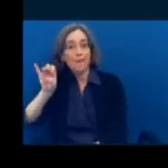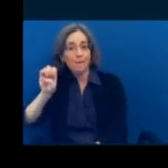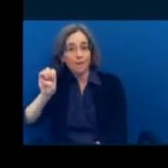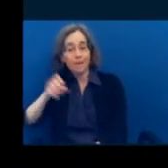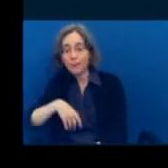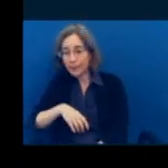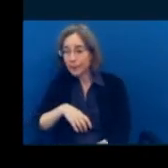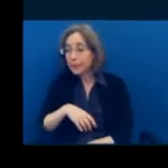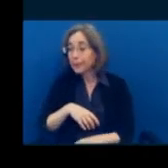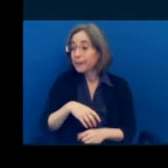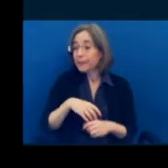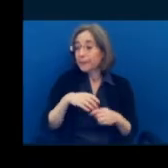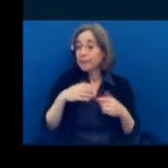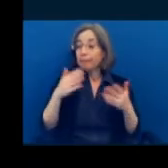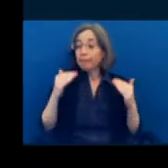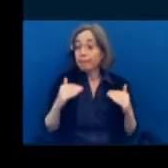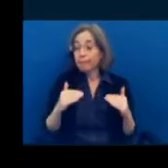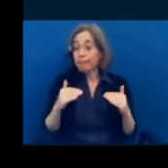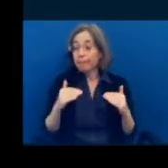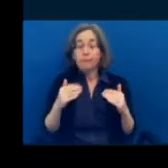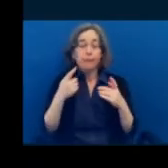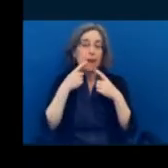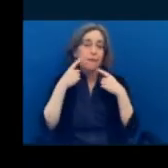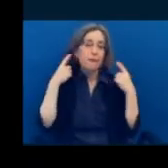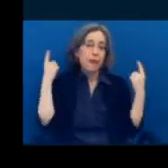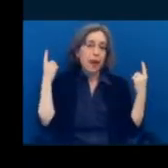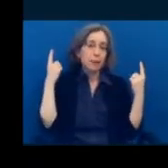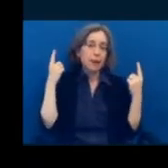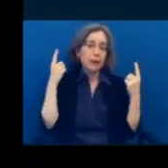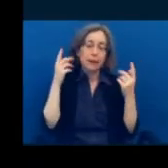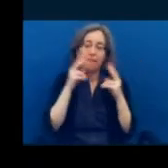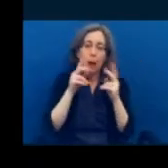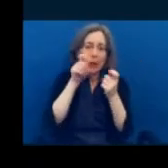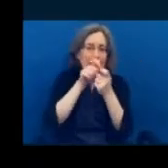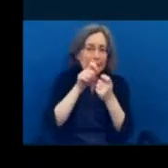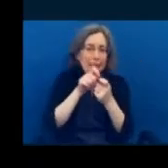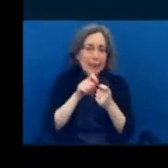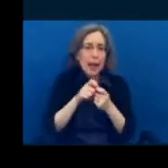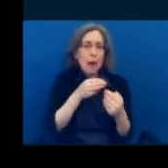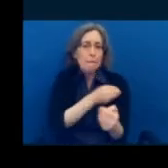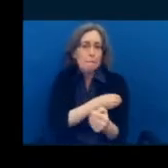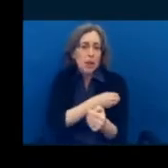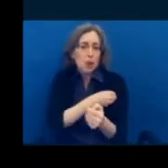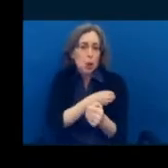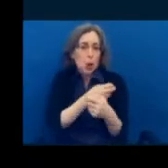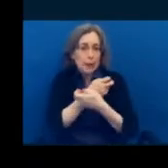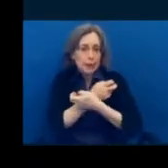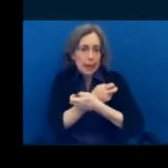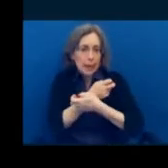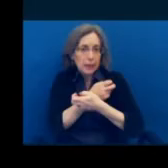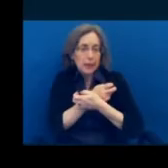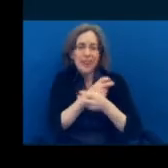ICONIC EXQUISITE AND MUSCLE AND SKELETON, THEYA LOOK ALIVE IN DEATH AND THEY ARE CELEBRATION